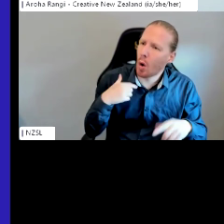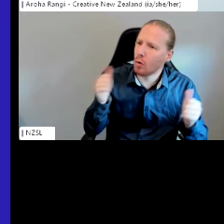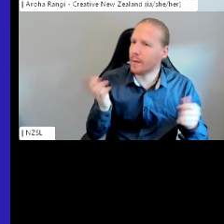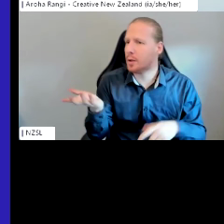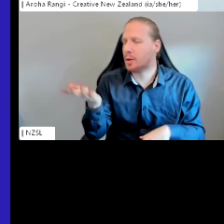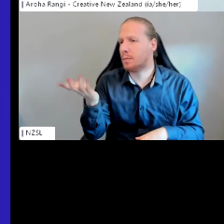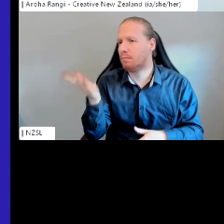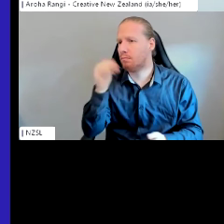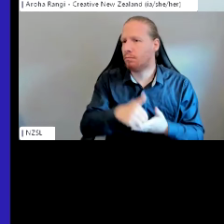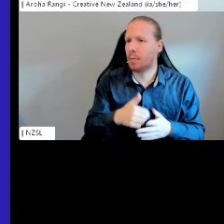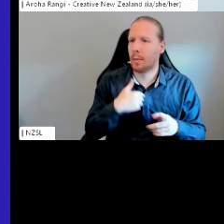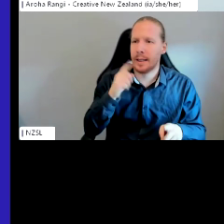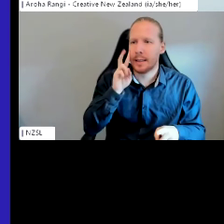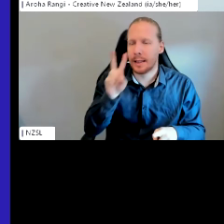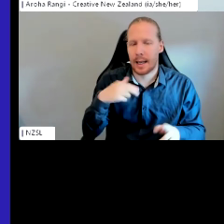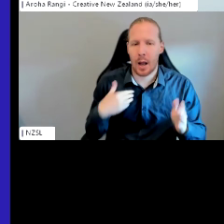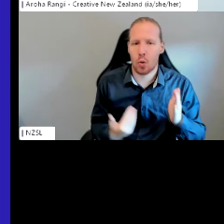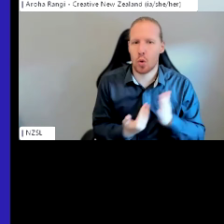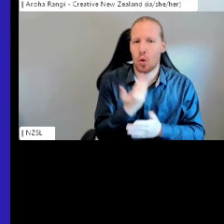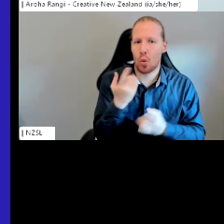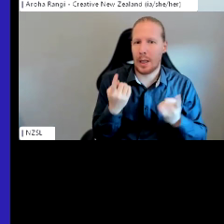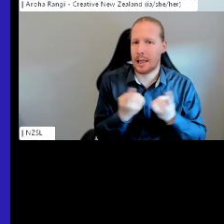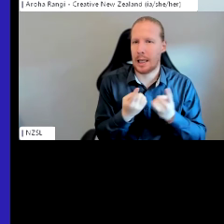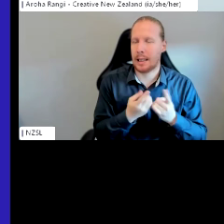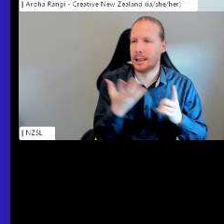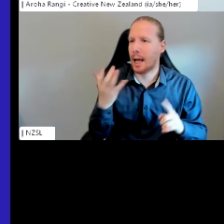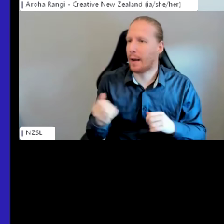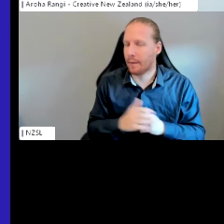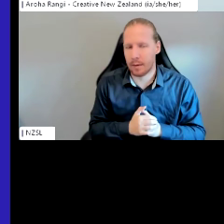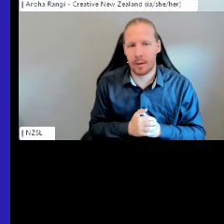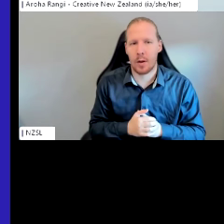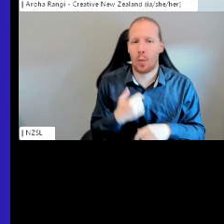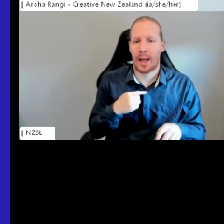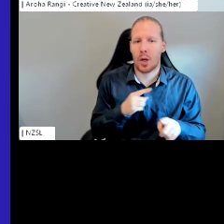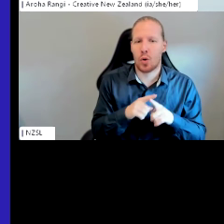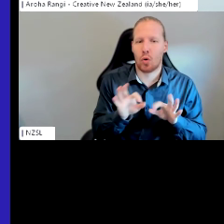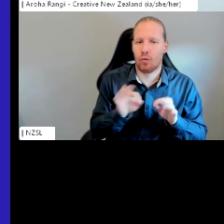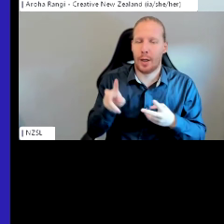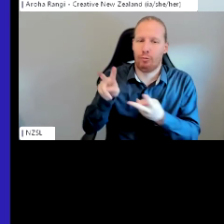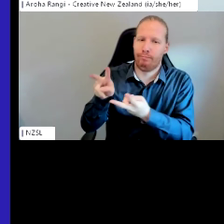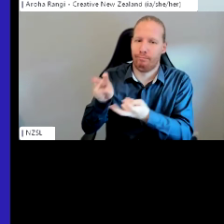so it's it's not um don't think of it as trying to kind of extract information from people. It's just